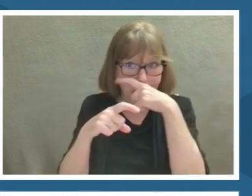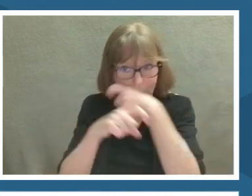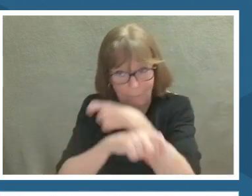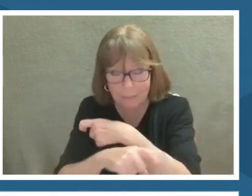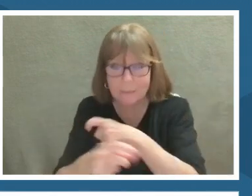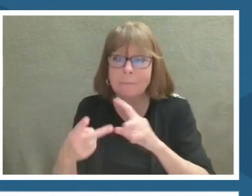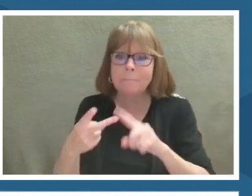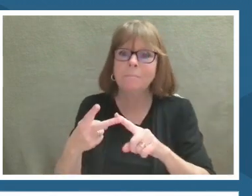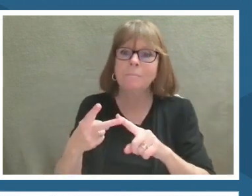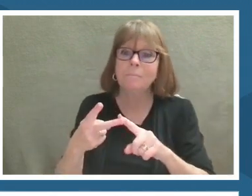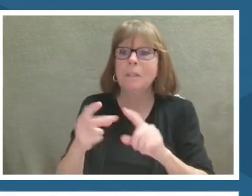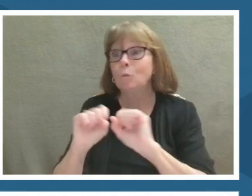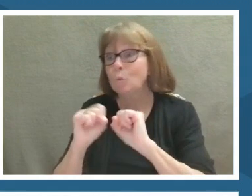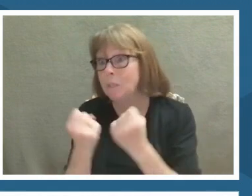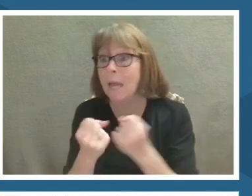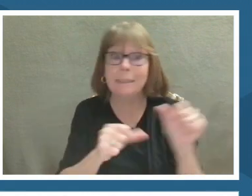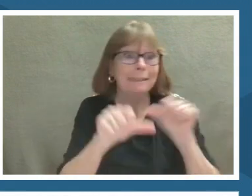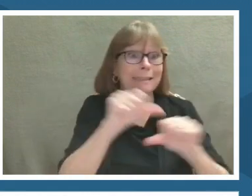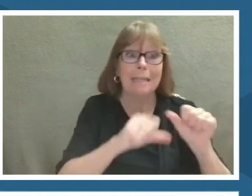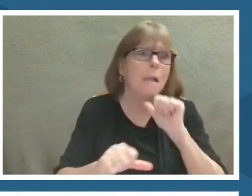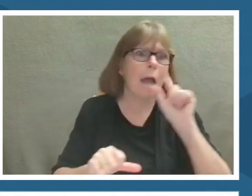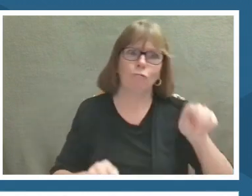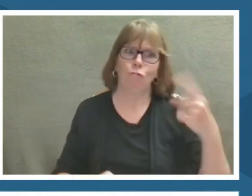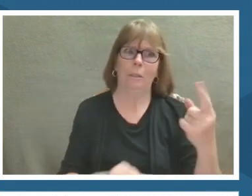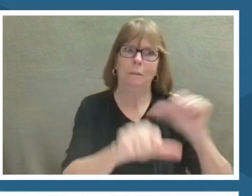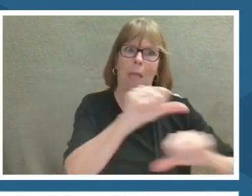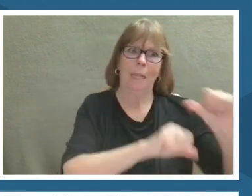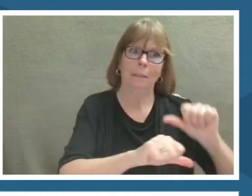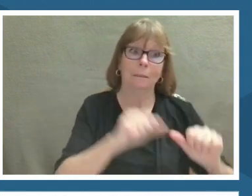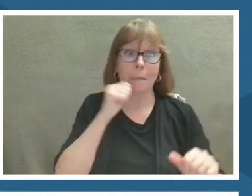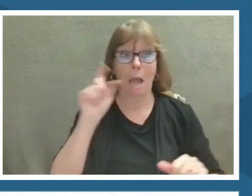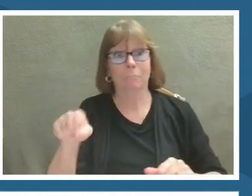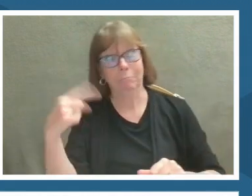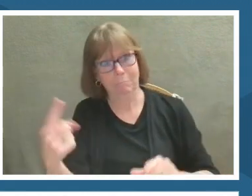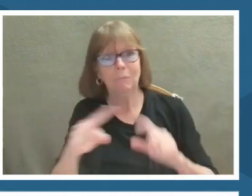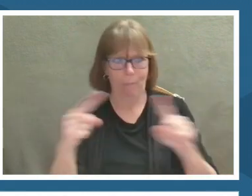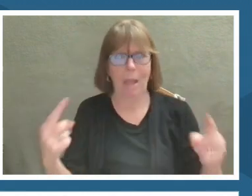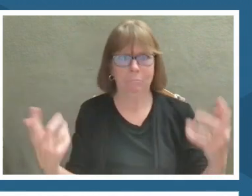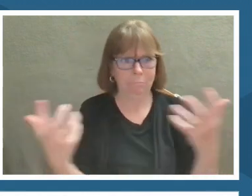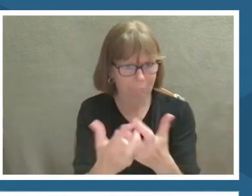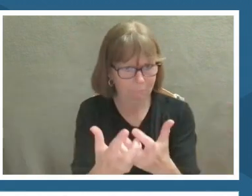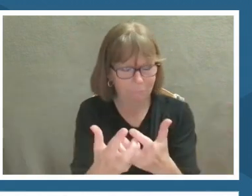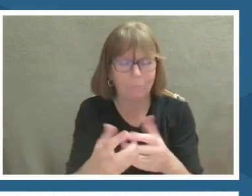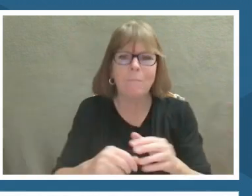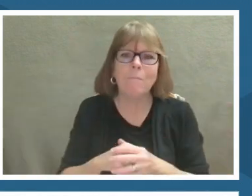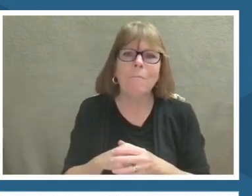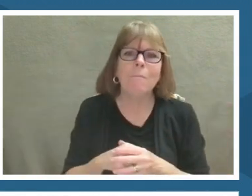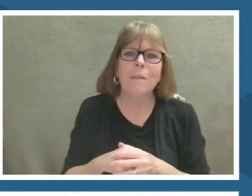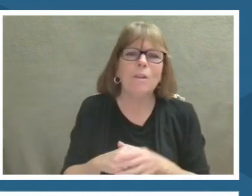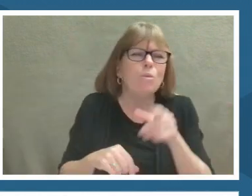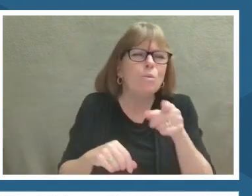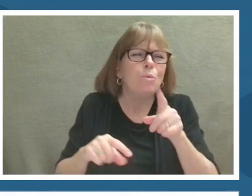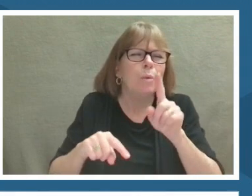problems not just scientific problems it cannot be solved just by looking at them